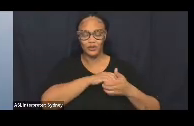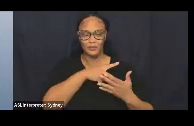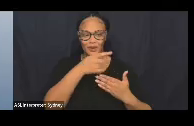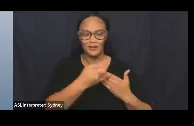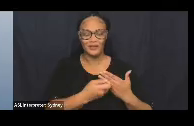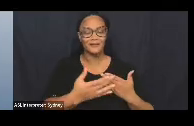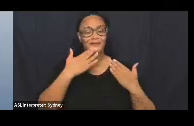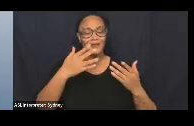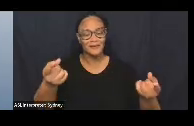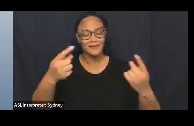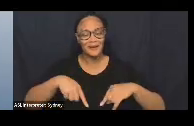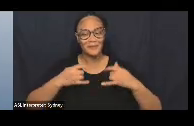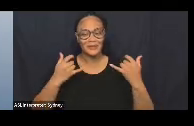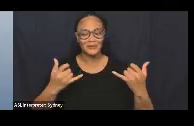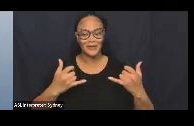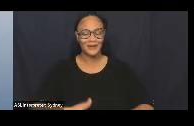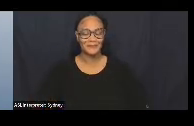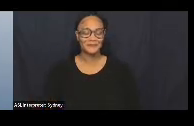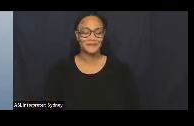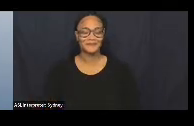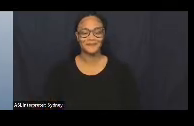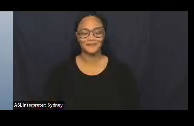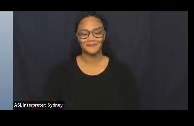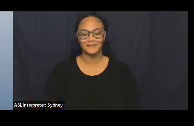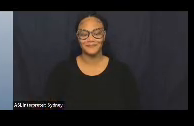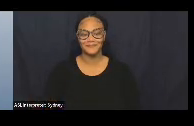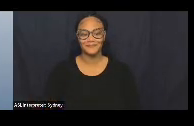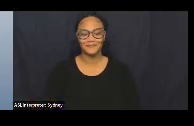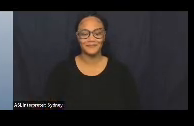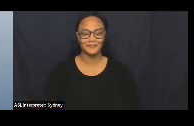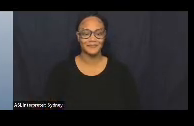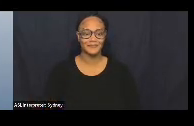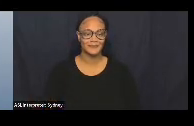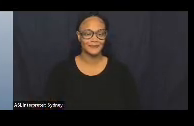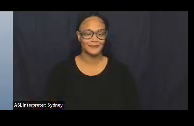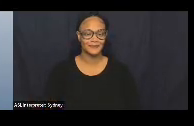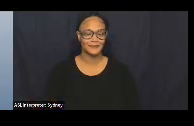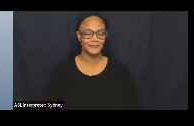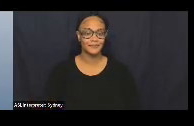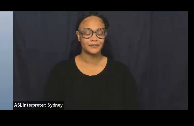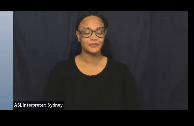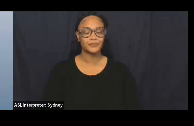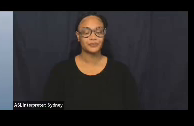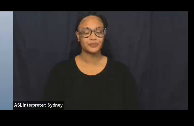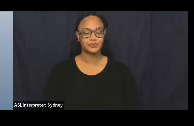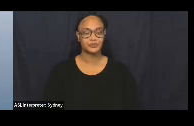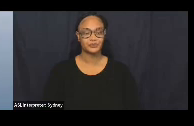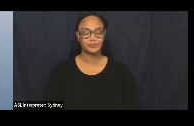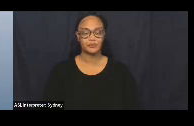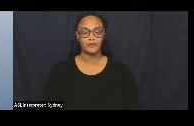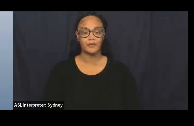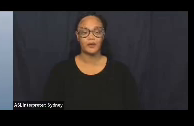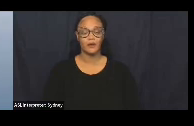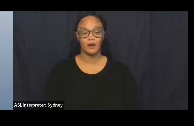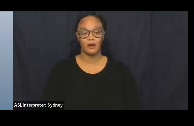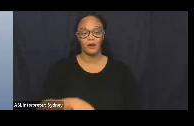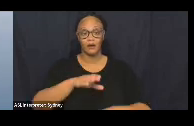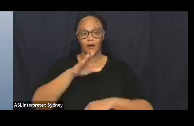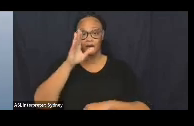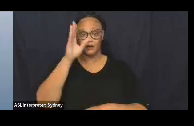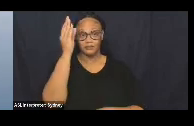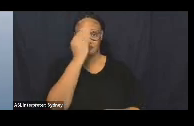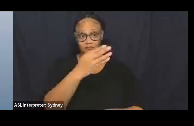us. Next slide. As we get started, I want to point out that we have a few language options